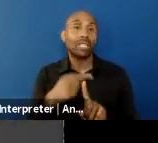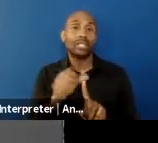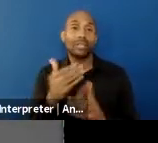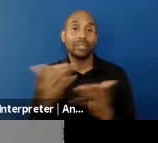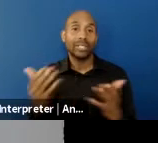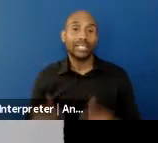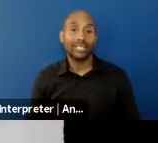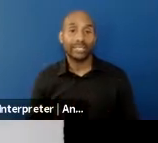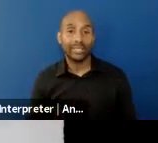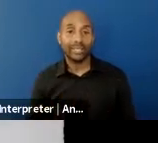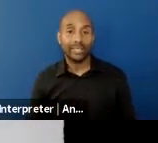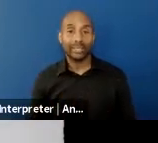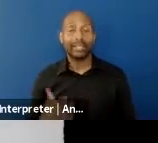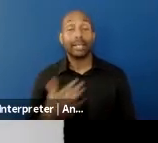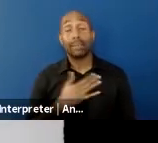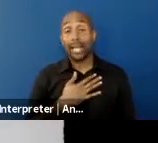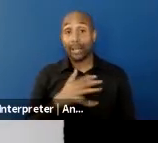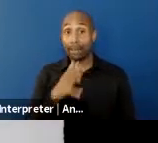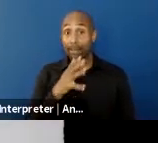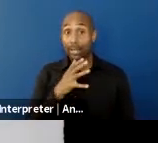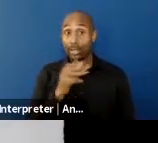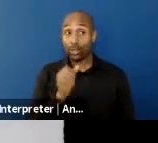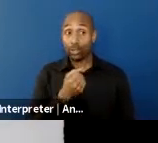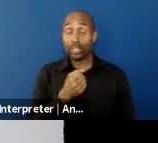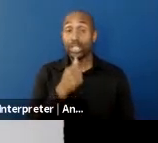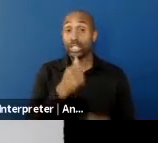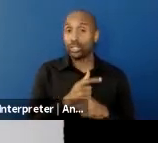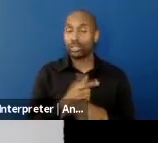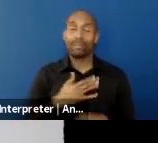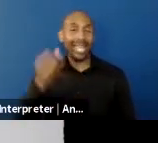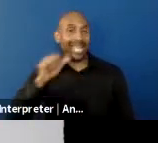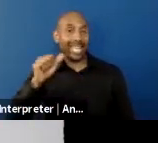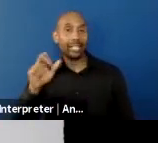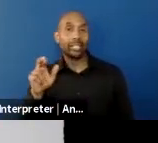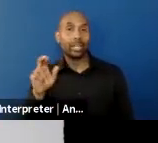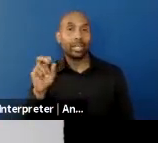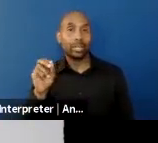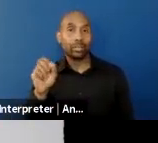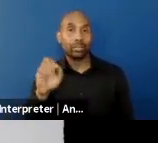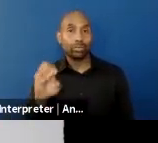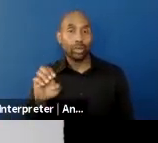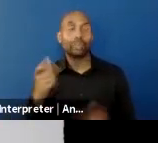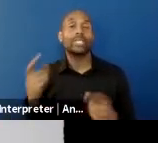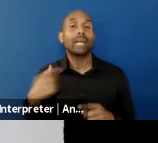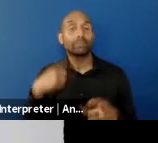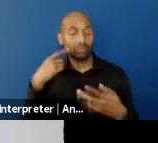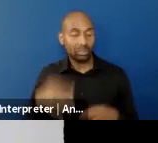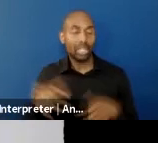My mother's sister and I would get breakfast at Lexington Market.